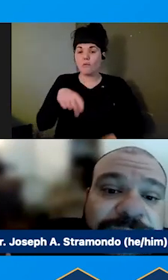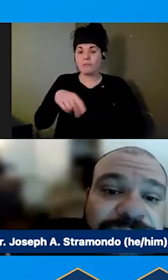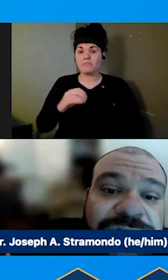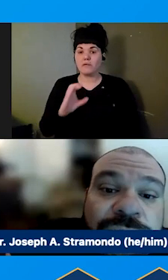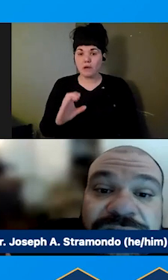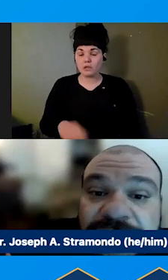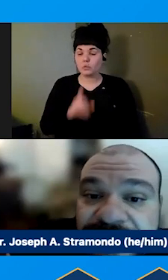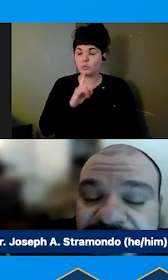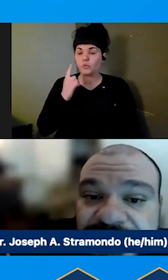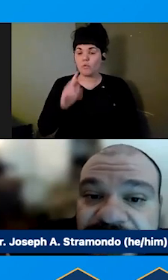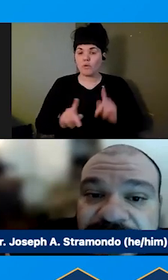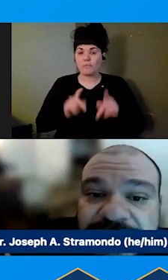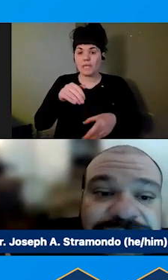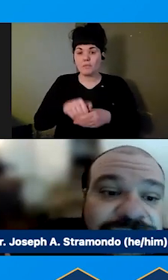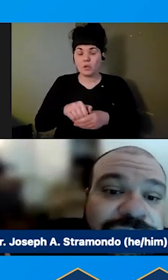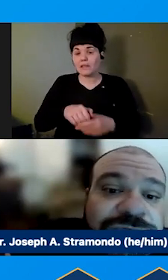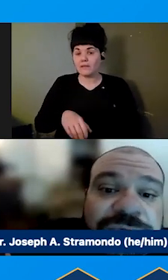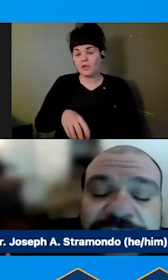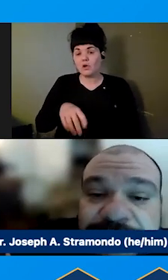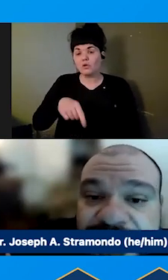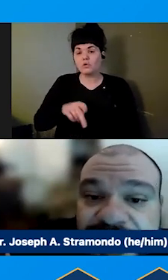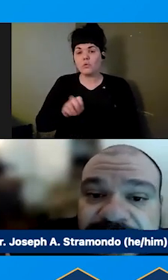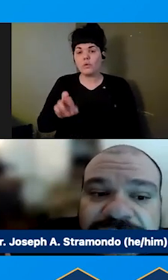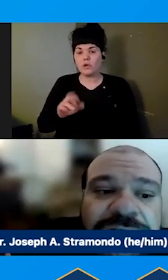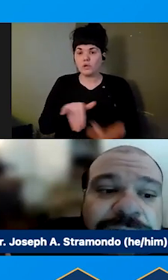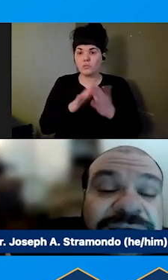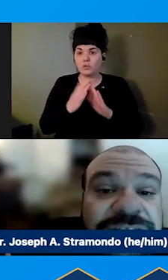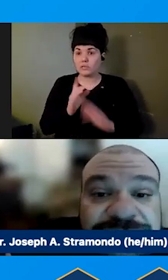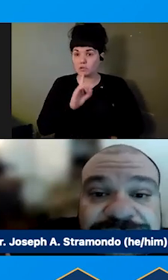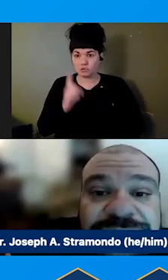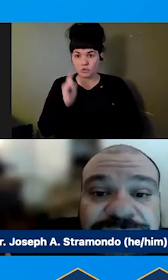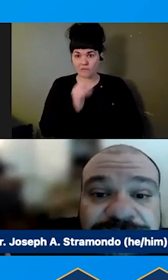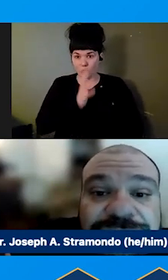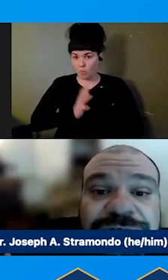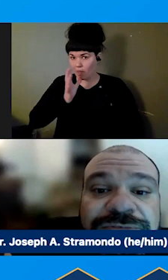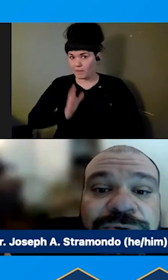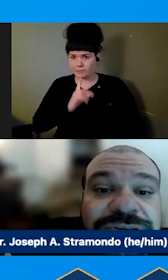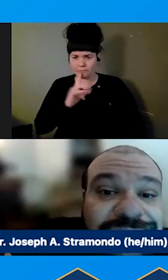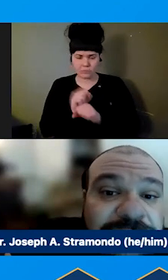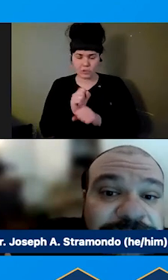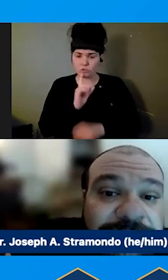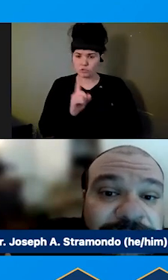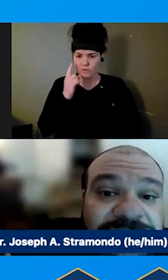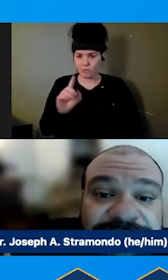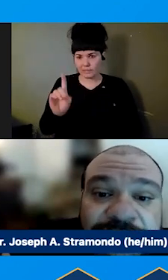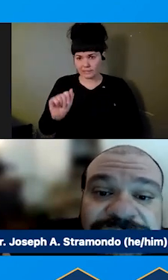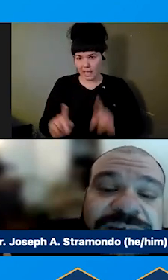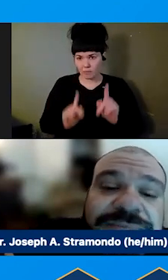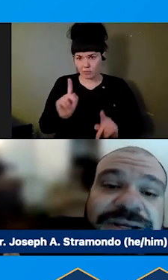This is true for people of the queer community. This is true for women. And it certainly is true for disabled people and